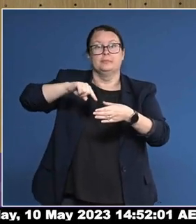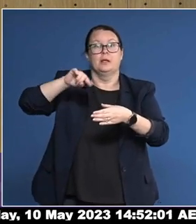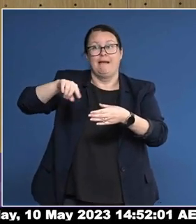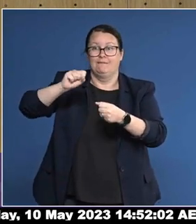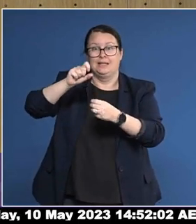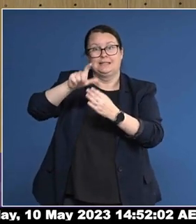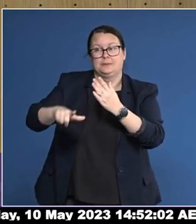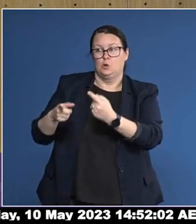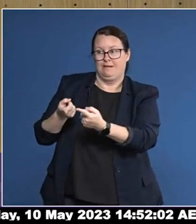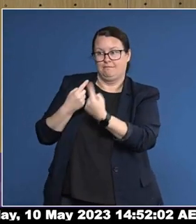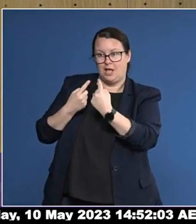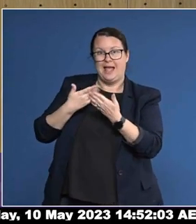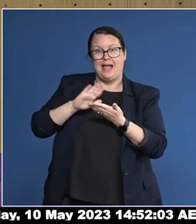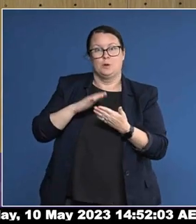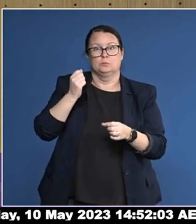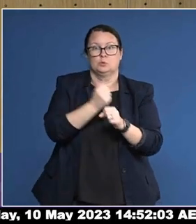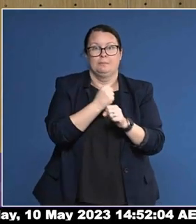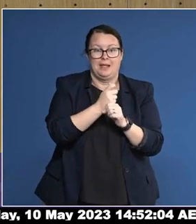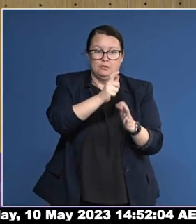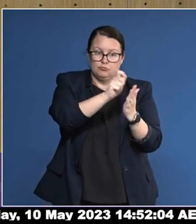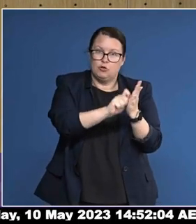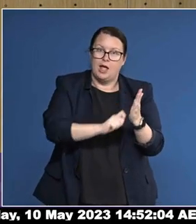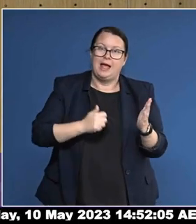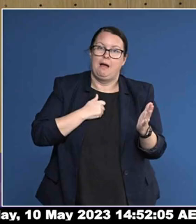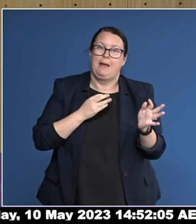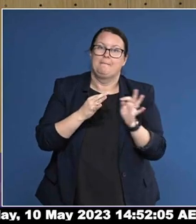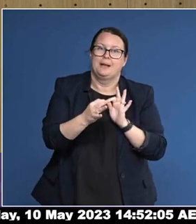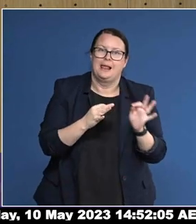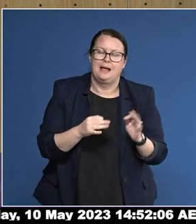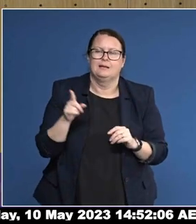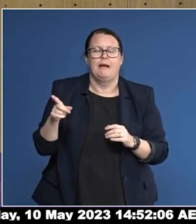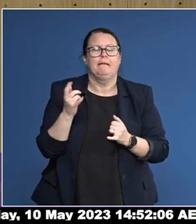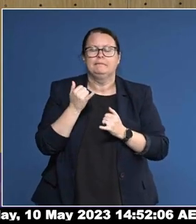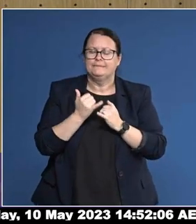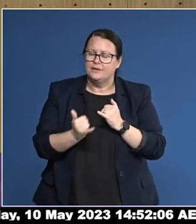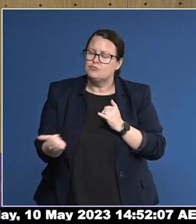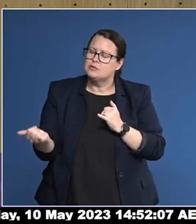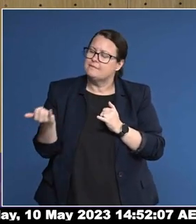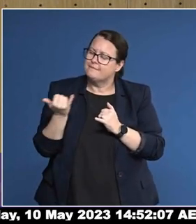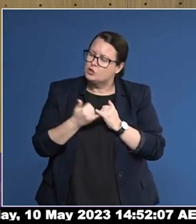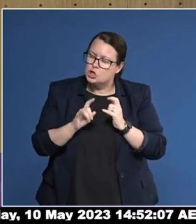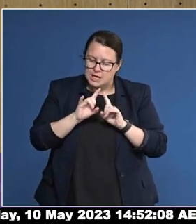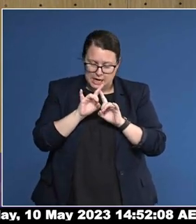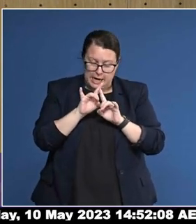development of this - this new plan were very clear that the things that they - we